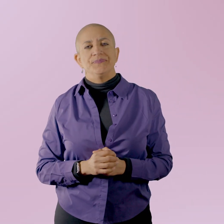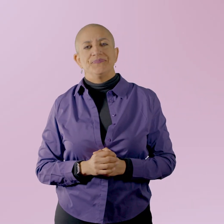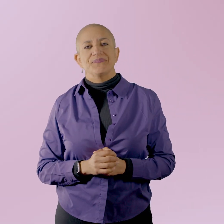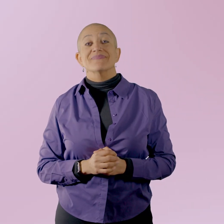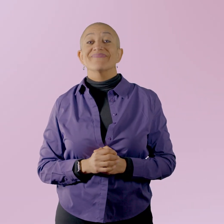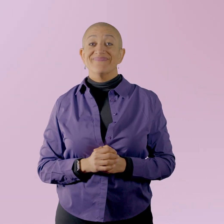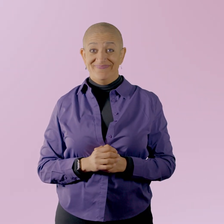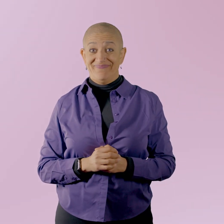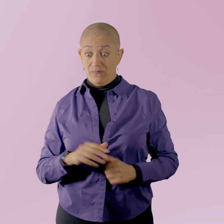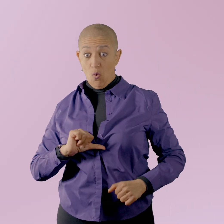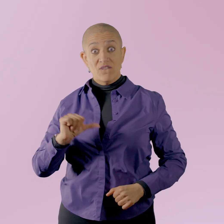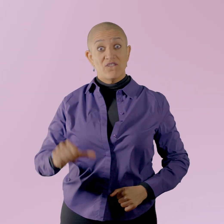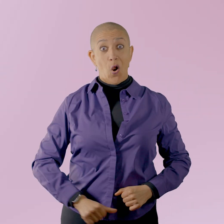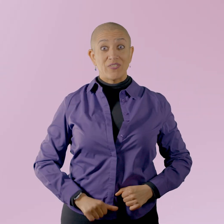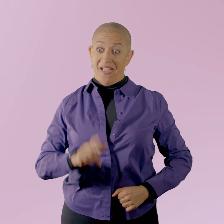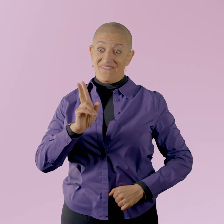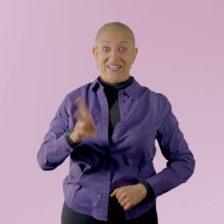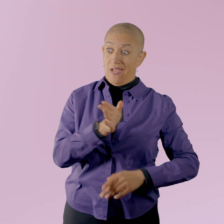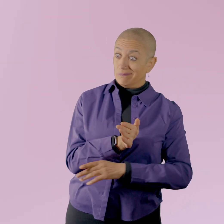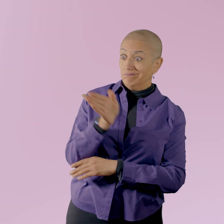When Falstaff returns to Mrs Ford's house,